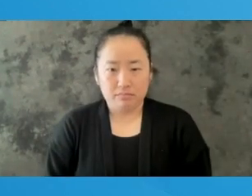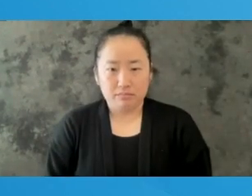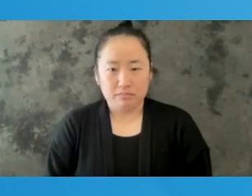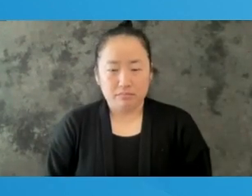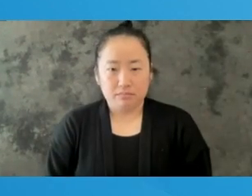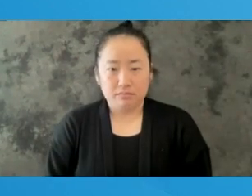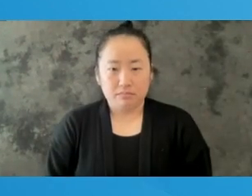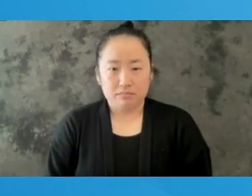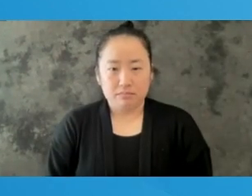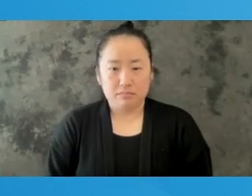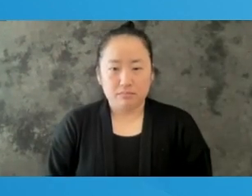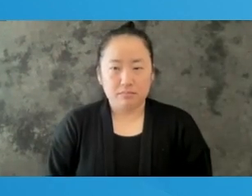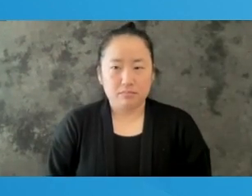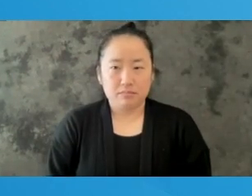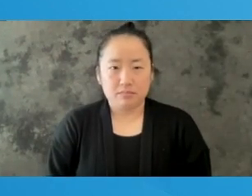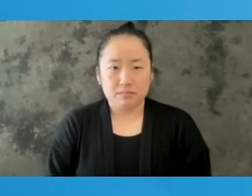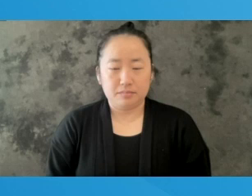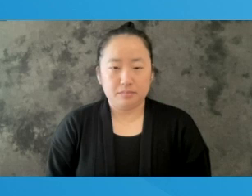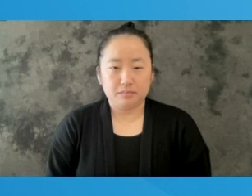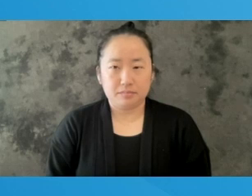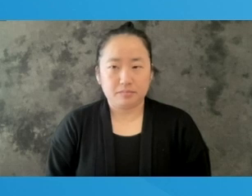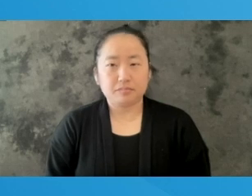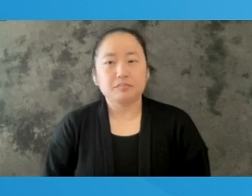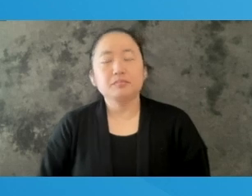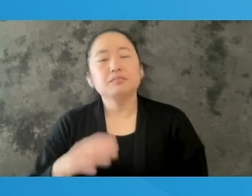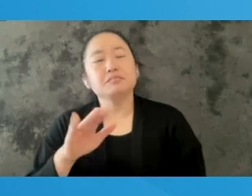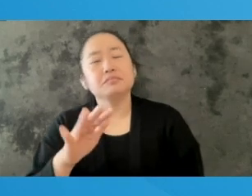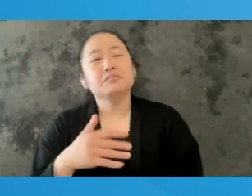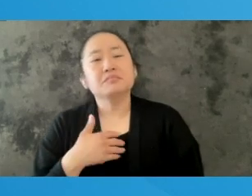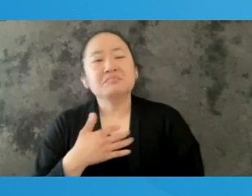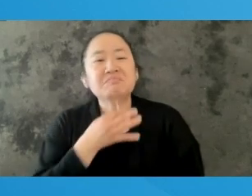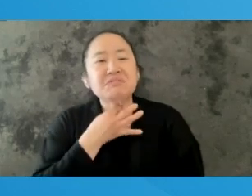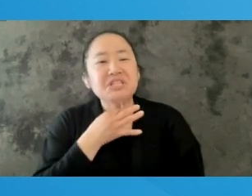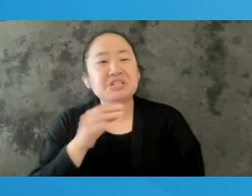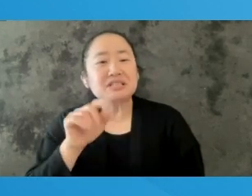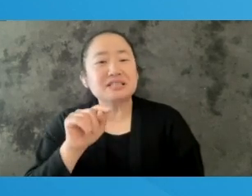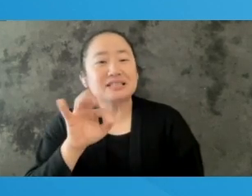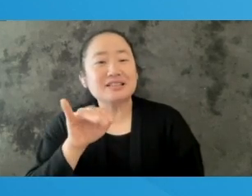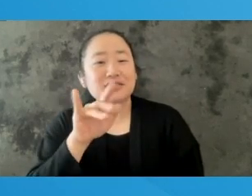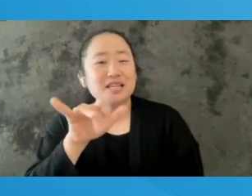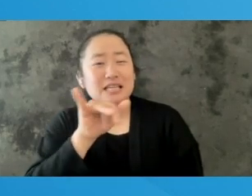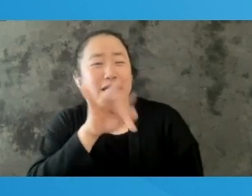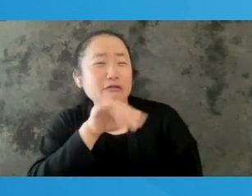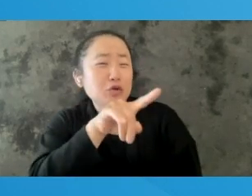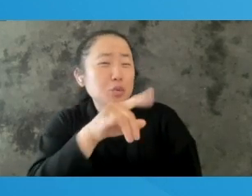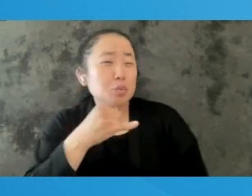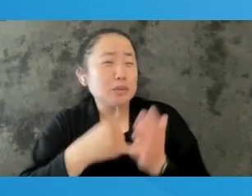And I'm curious, Tiffany, if you were to be sketching right now, what would be some of